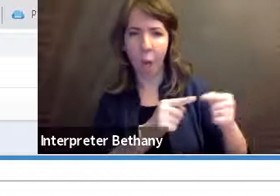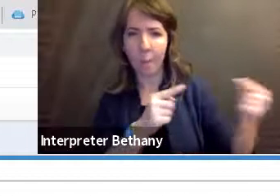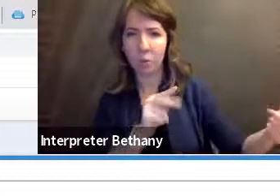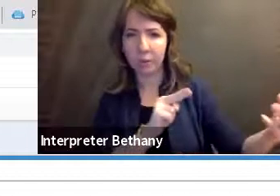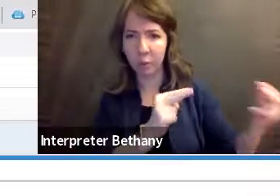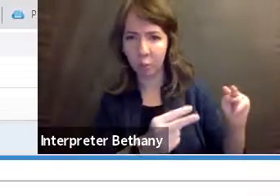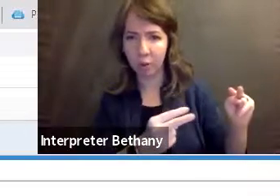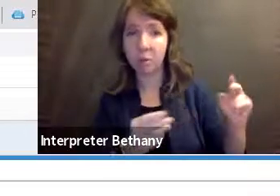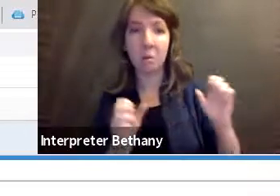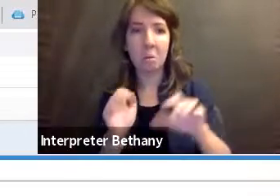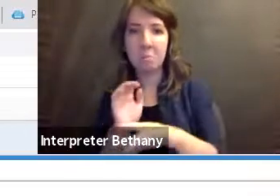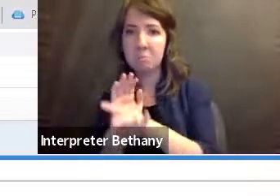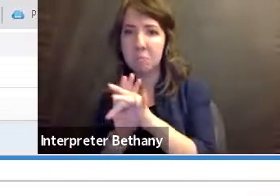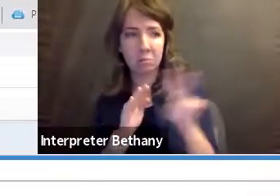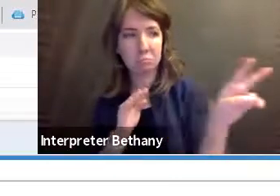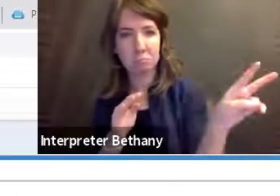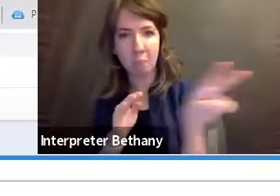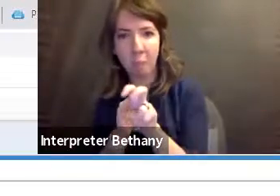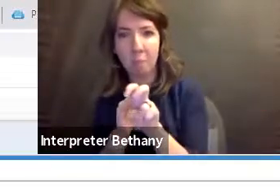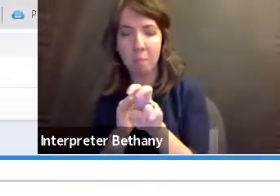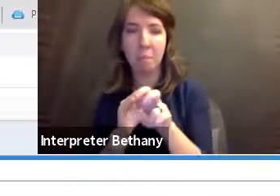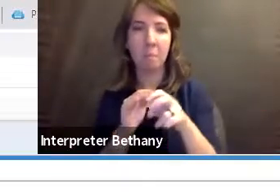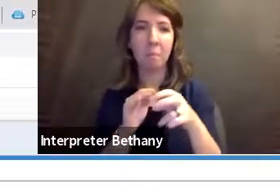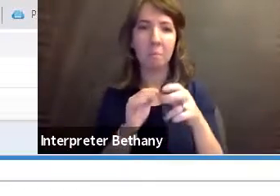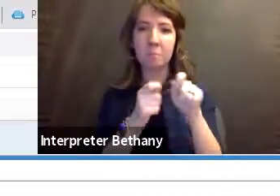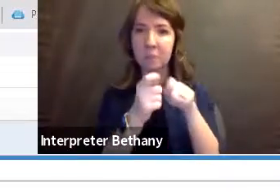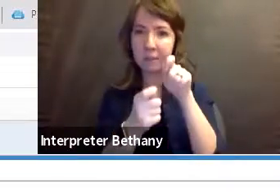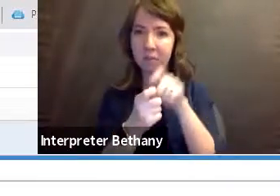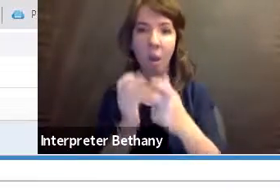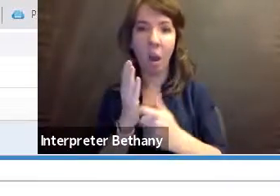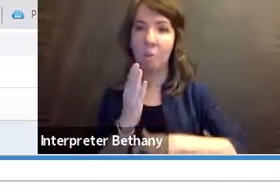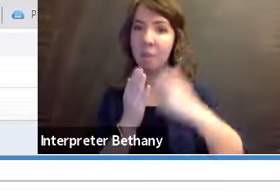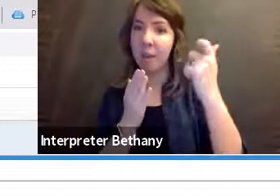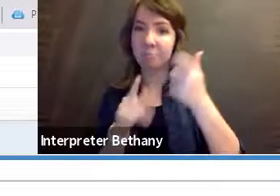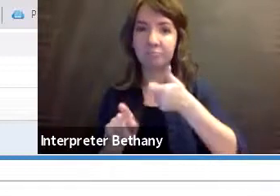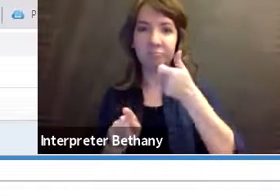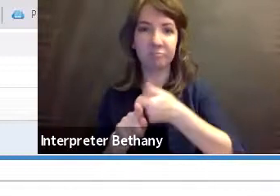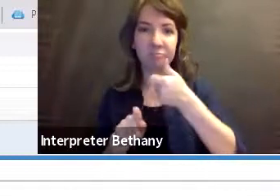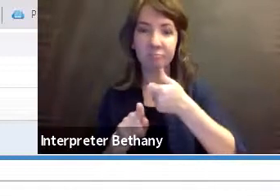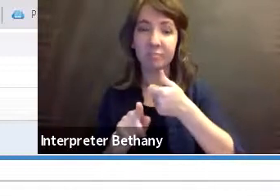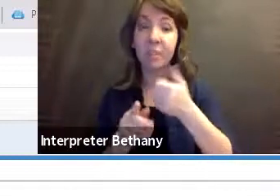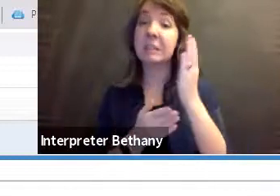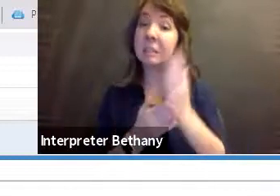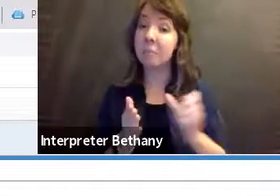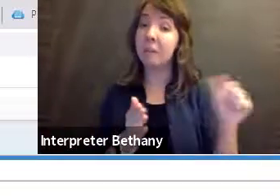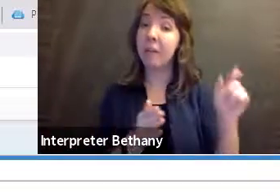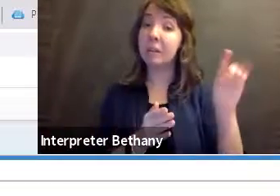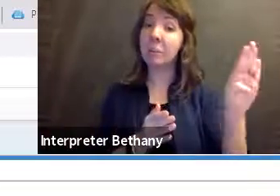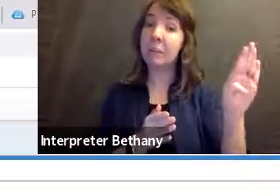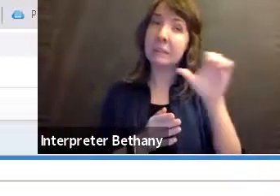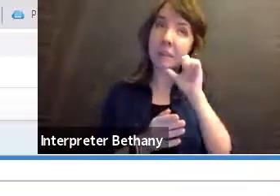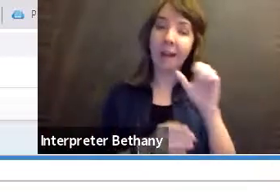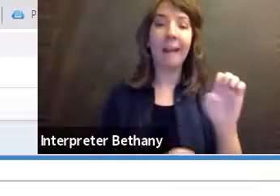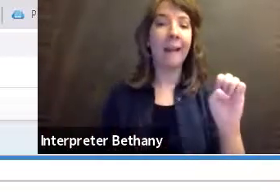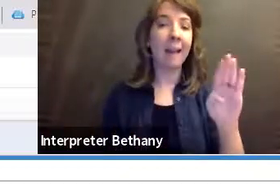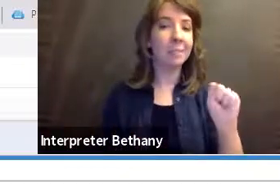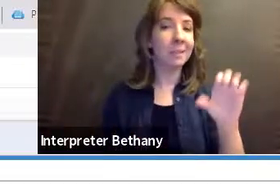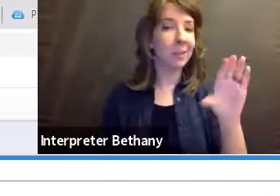Linda Kobashigawa: Product want it to export into and it will export it automatically for you. Some of the other big databases. Do not do that Xcode does not export to neutral tools.